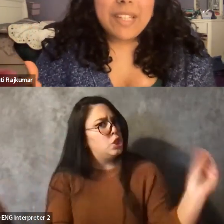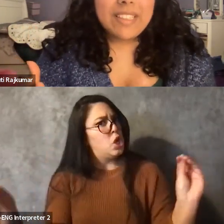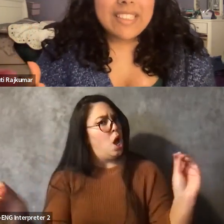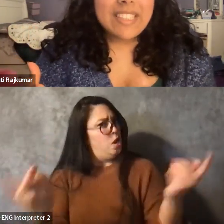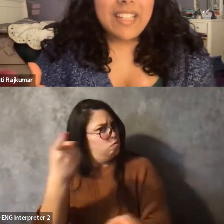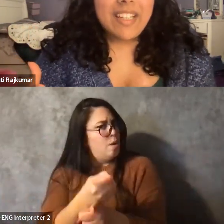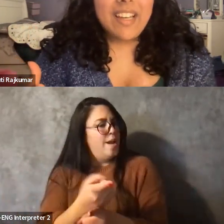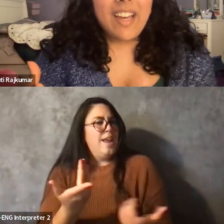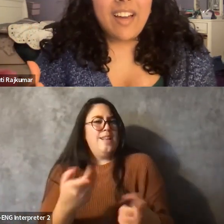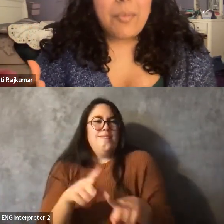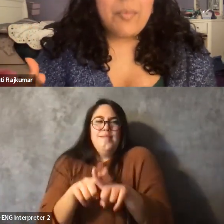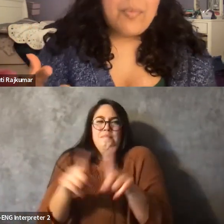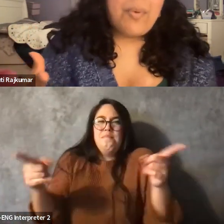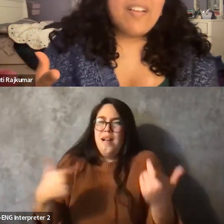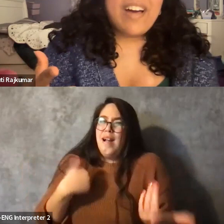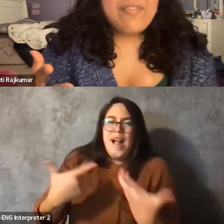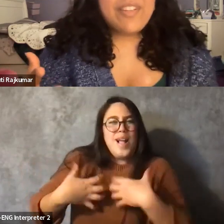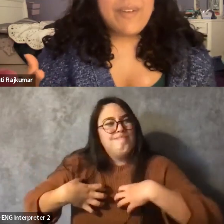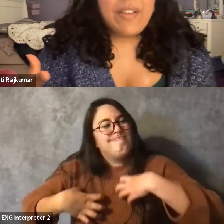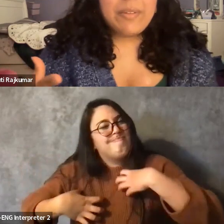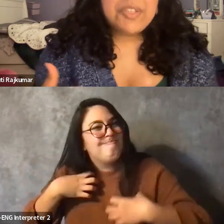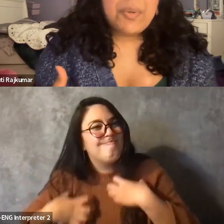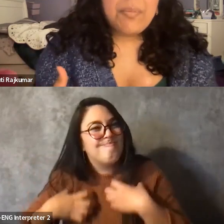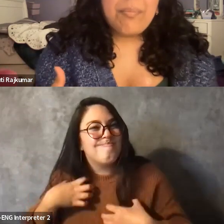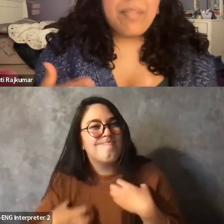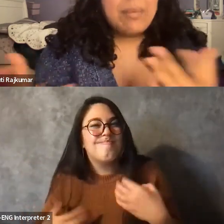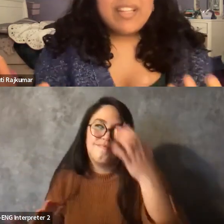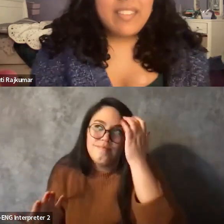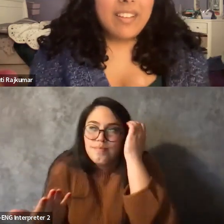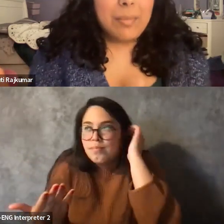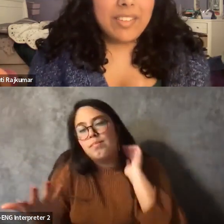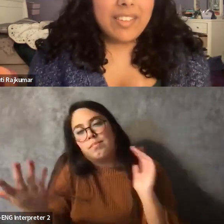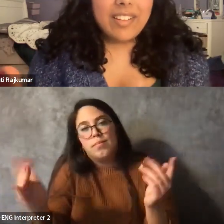because while at face value, sure, maybe it's not the best thing